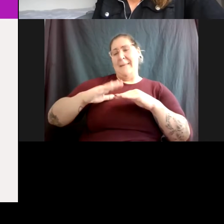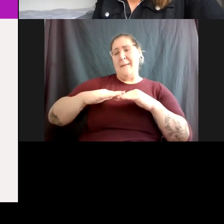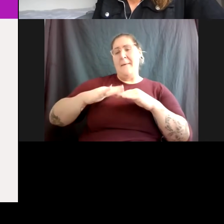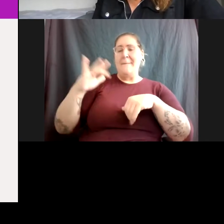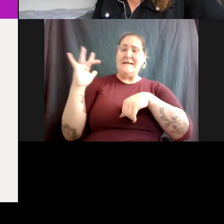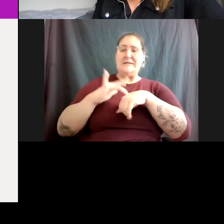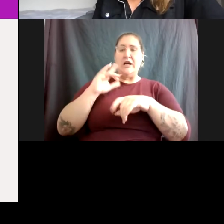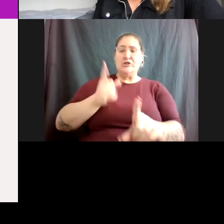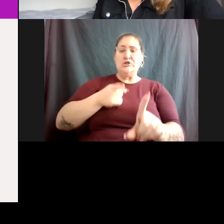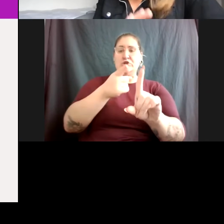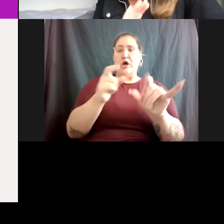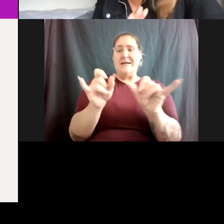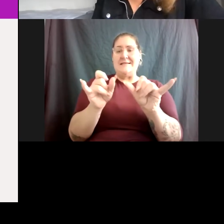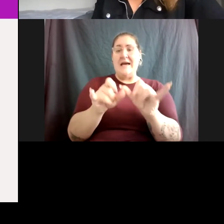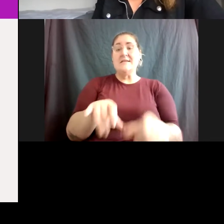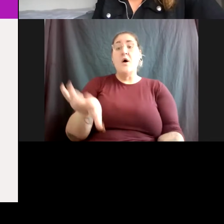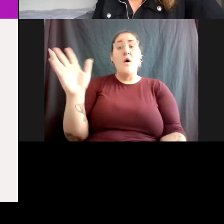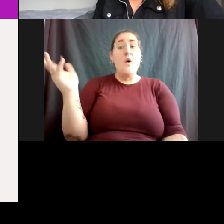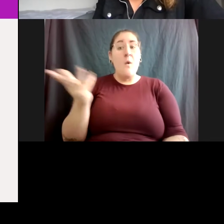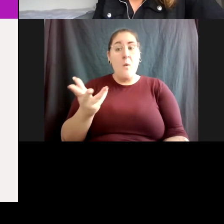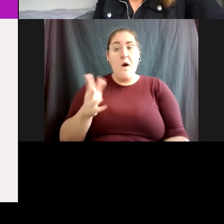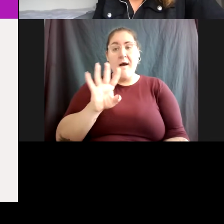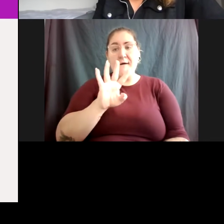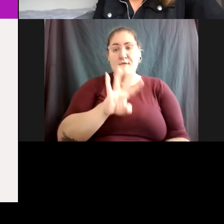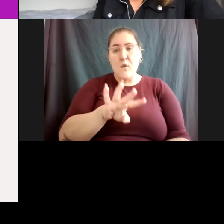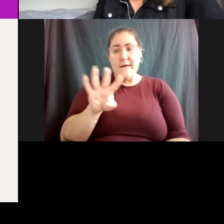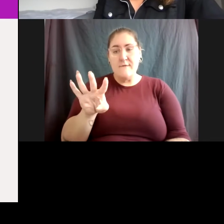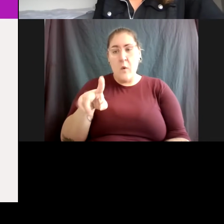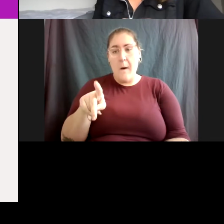is emphasized because that is the minimum that it should be, that does not mean it is